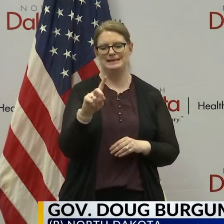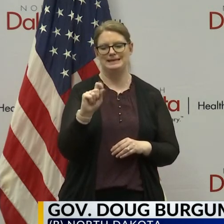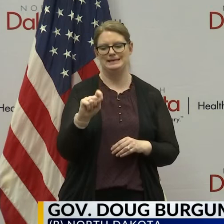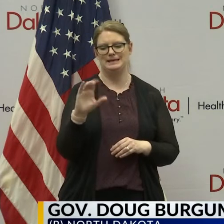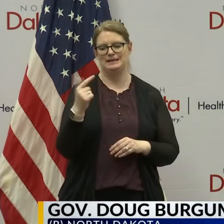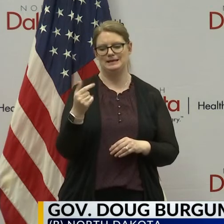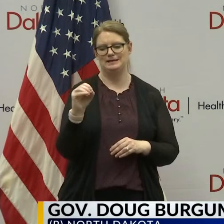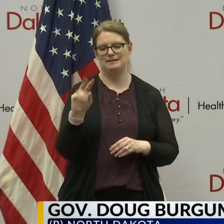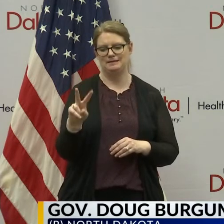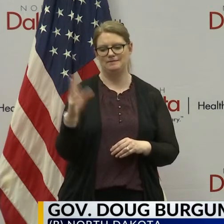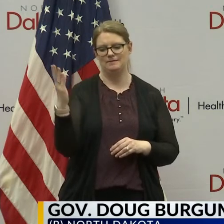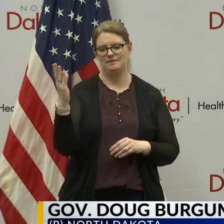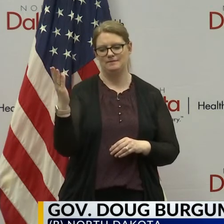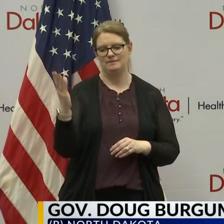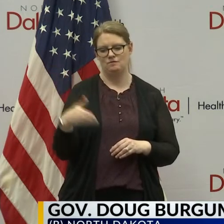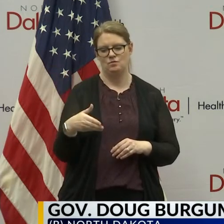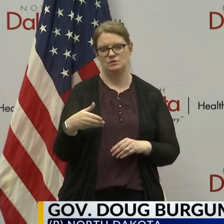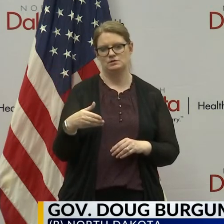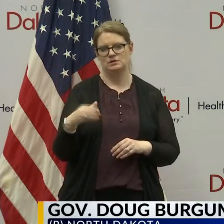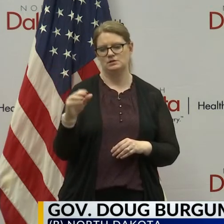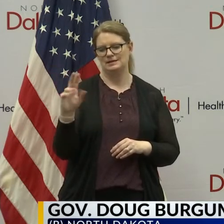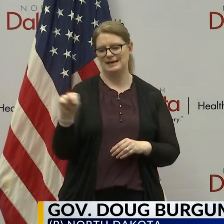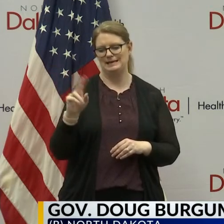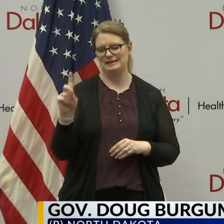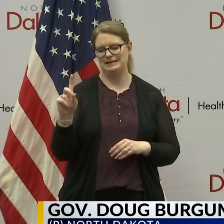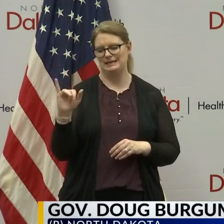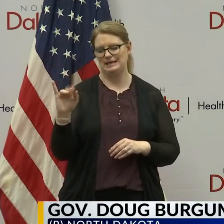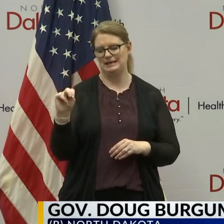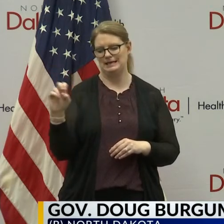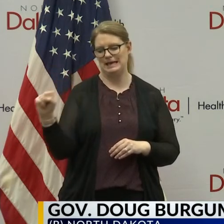THAT AT THE INSURANCE COMMISSIONERS WEBSITE WHICH WAS